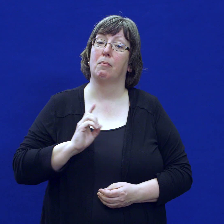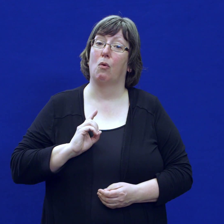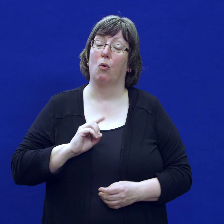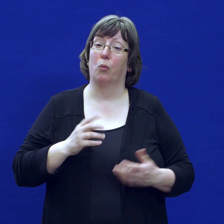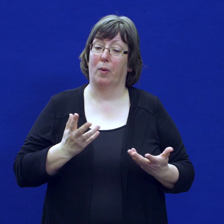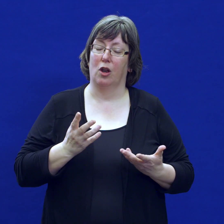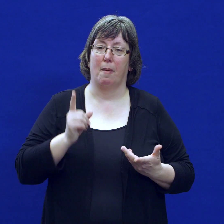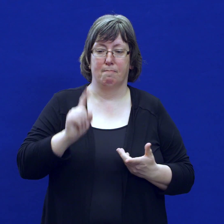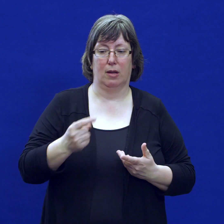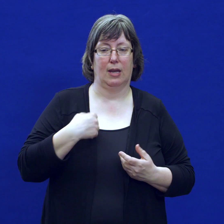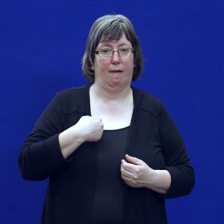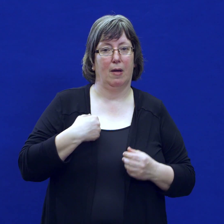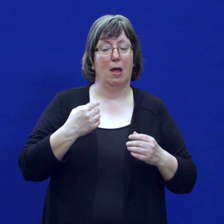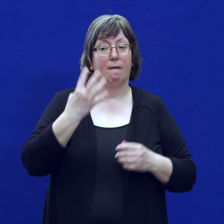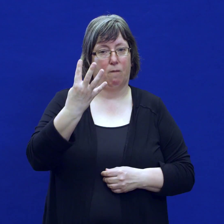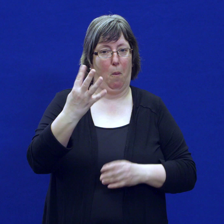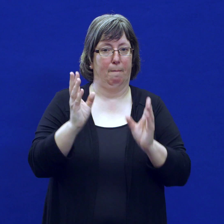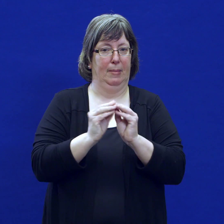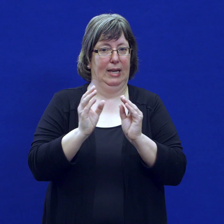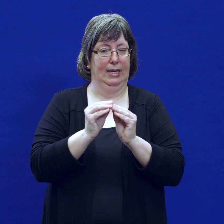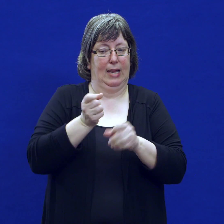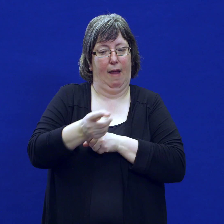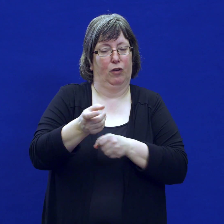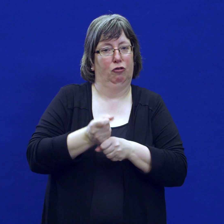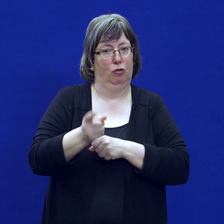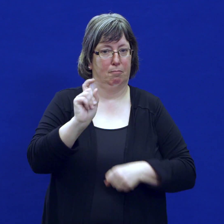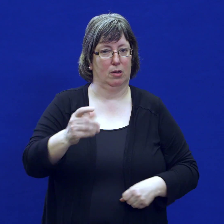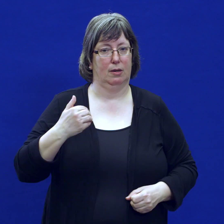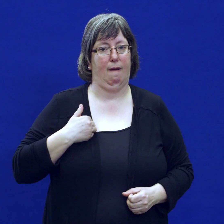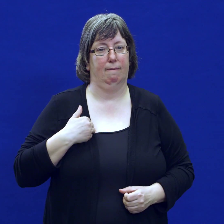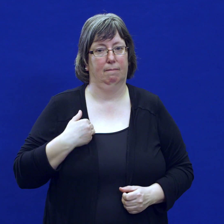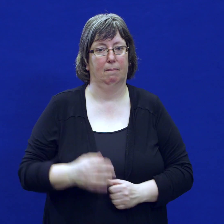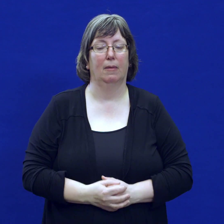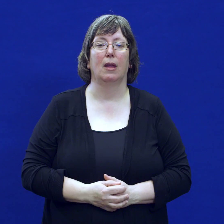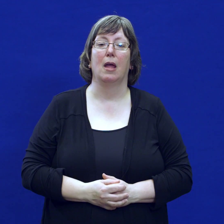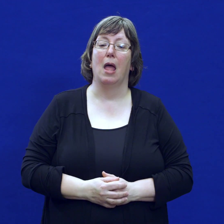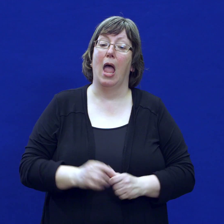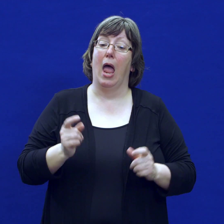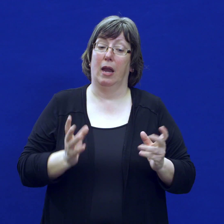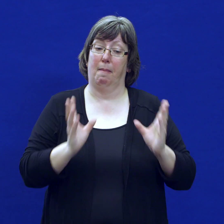the board shall hold at least four regular meetings in each year and meet with the Minister